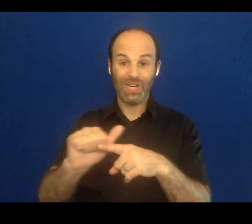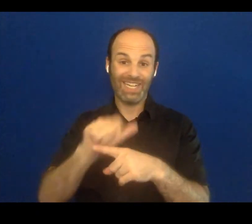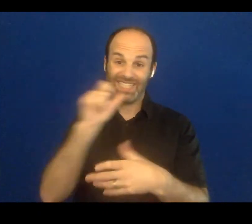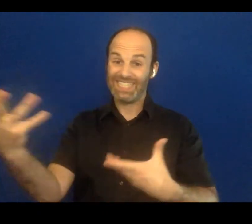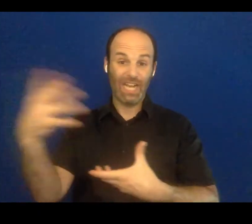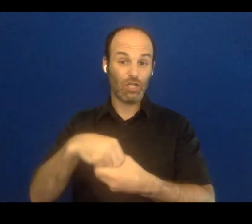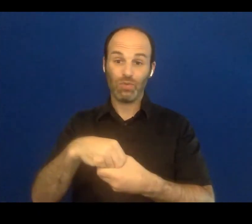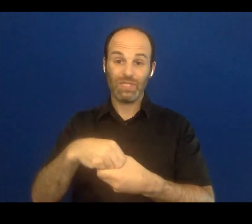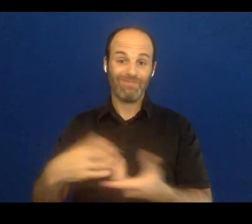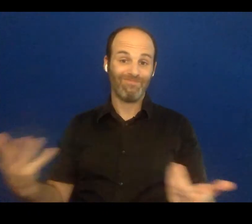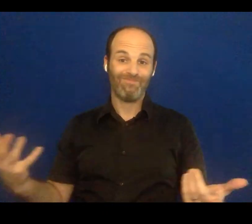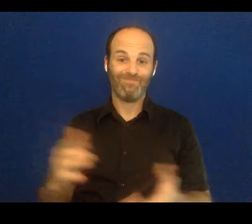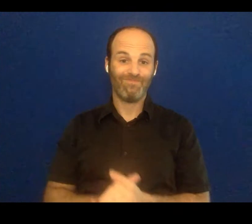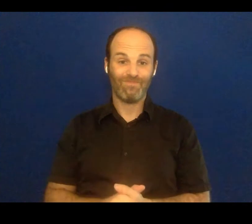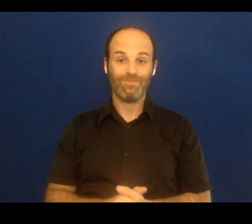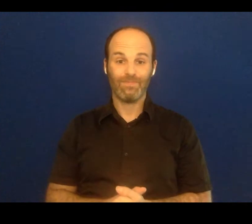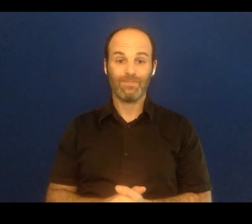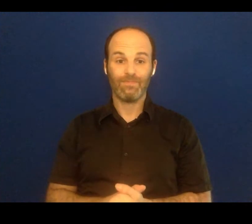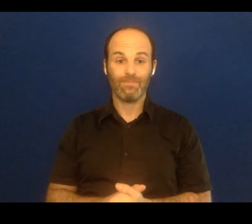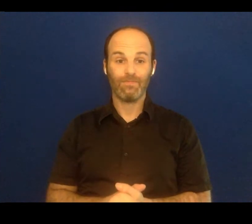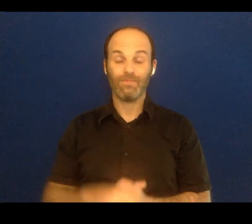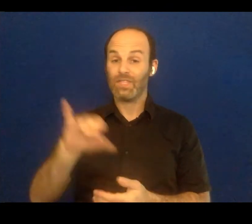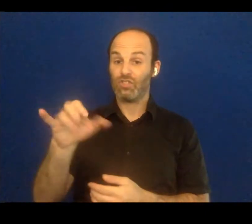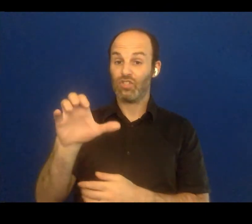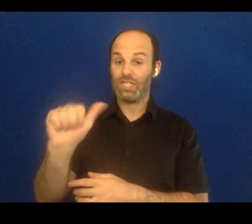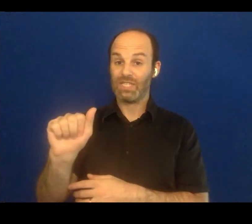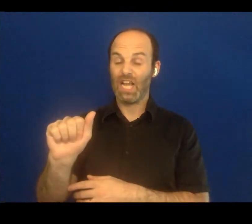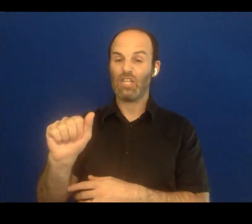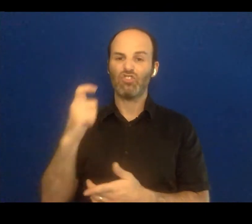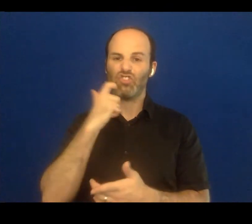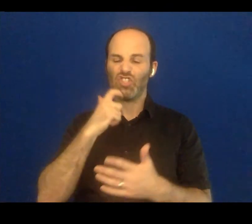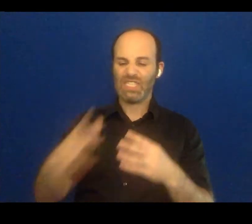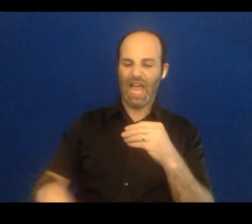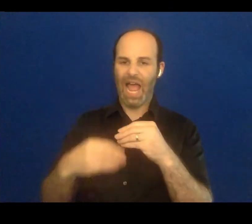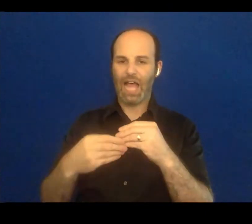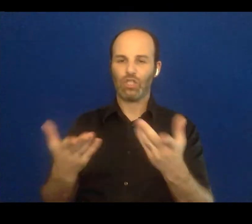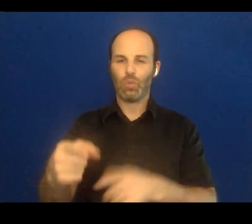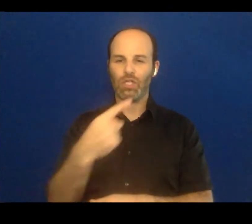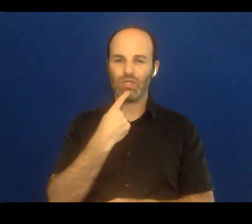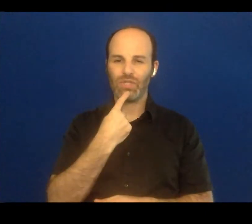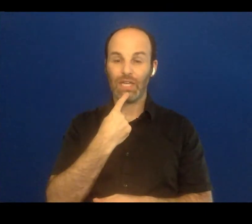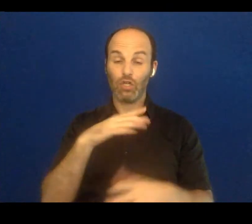AND TO BUILD OFF SOMETHING THAT YOU BOTH MENTIONED SCHOOLING AND TRAINING, IN YOUR